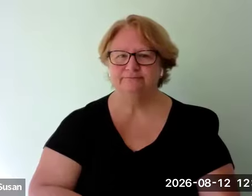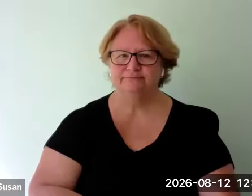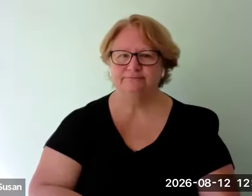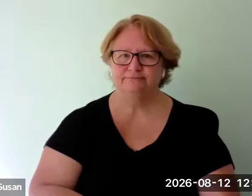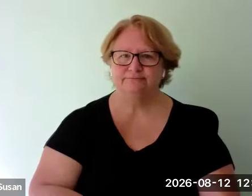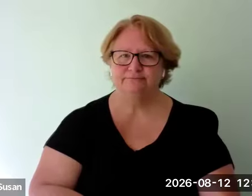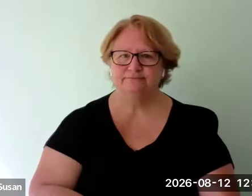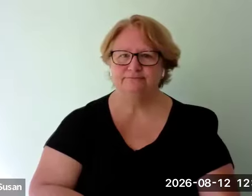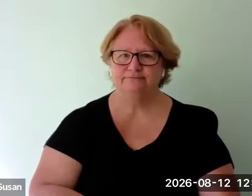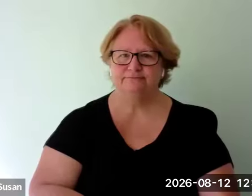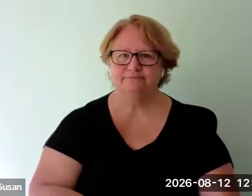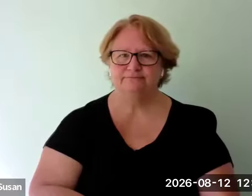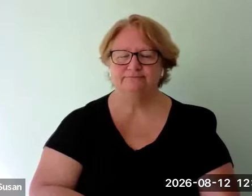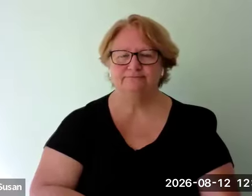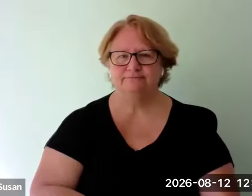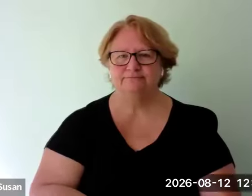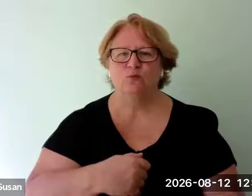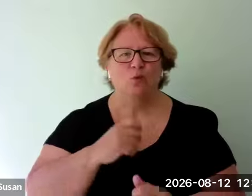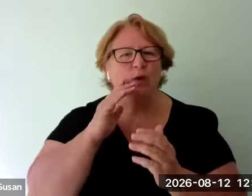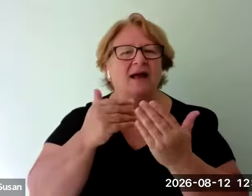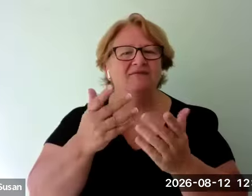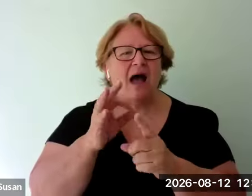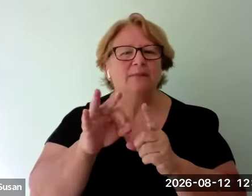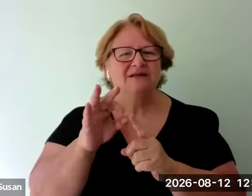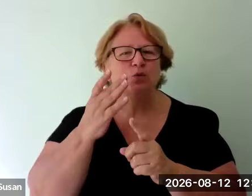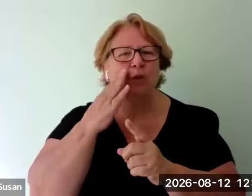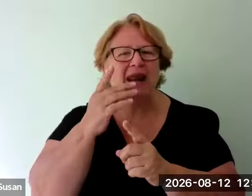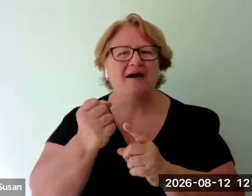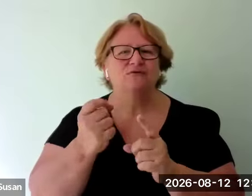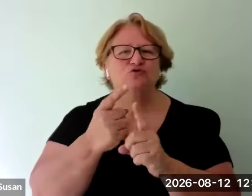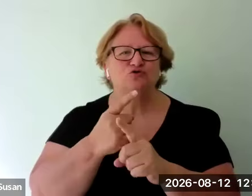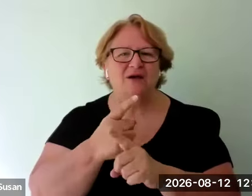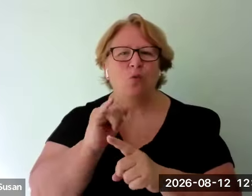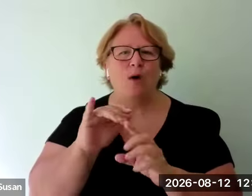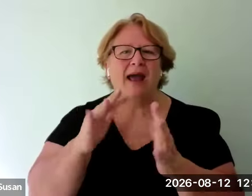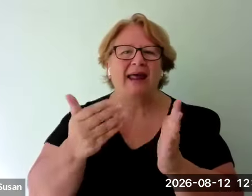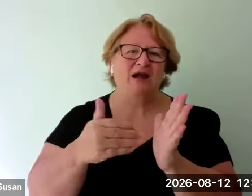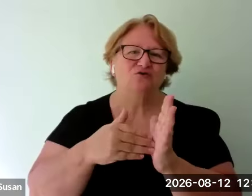will then provide